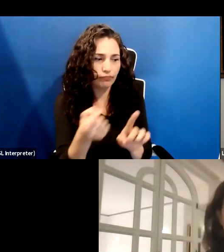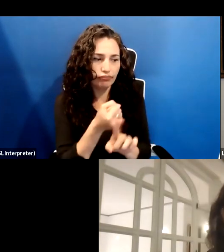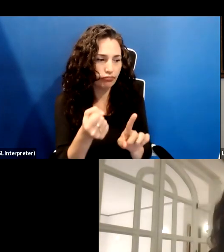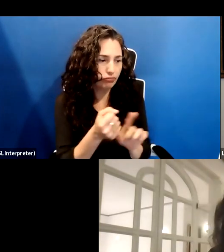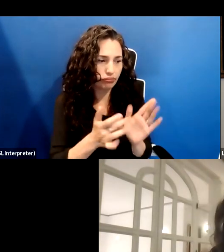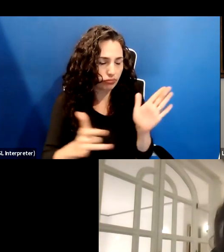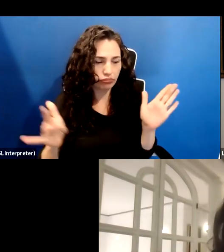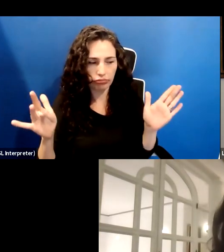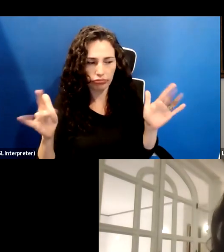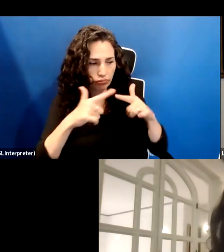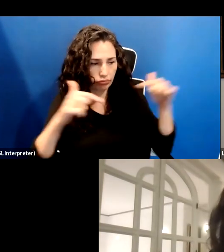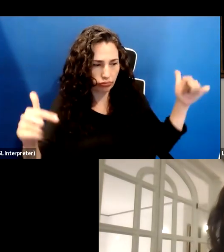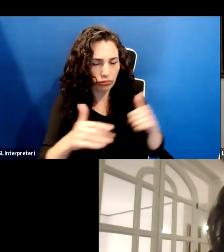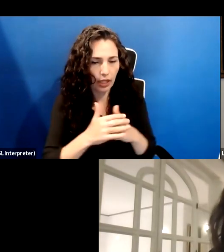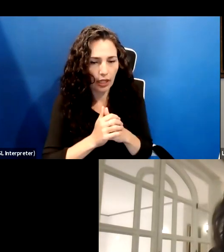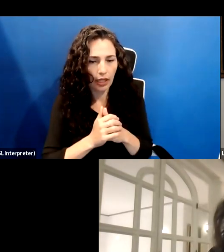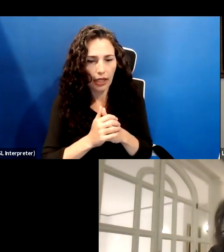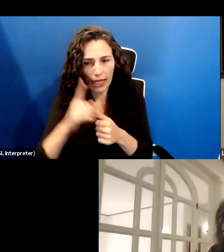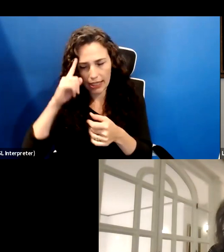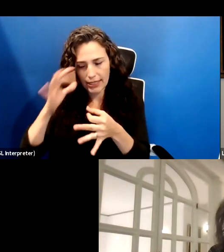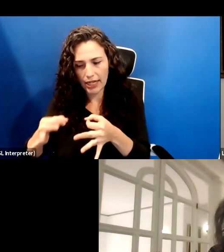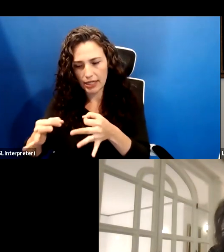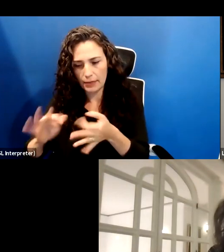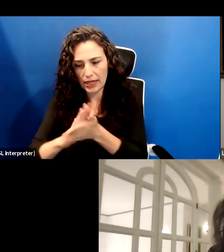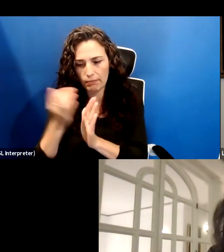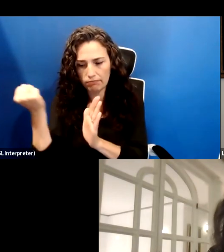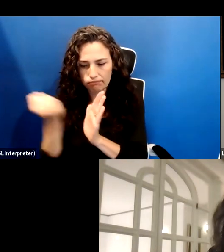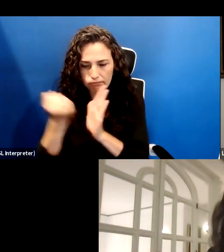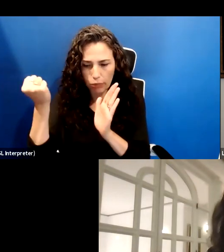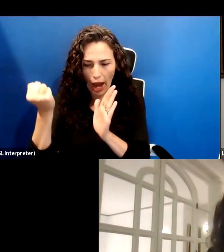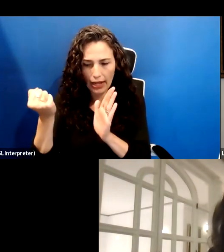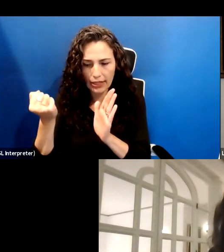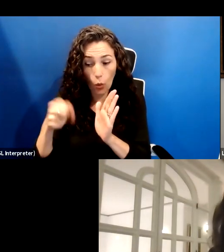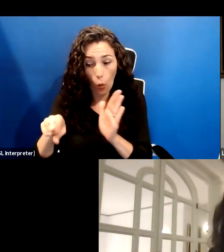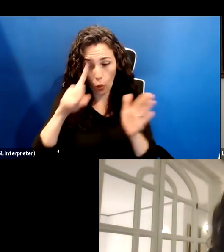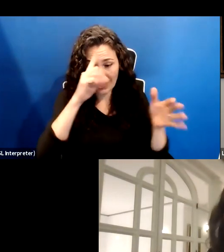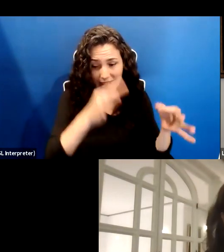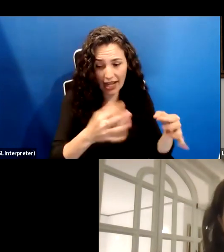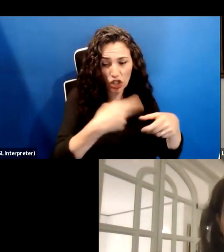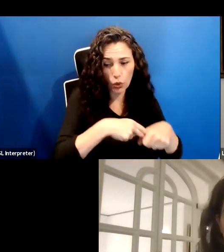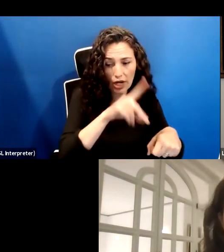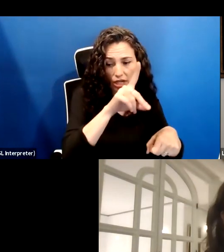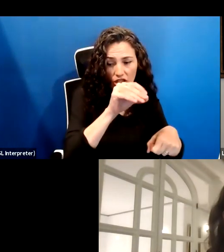or decide to join DOS, right? But it certainly didn't open that way, you know.